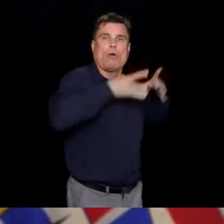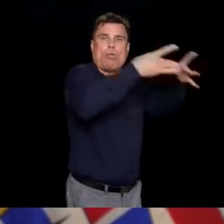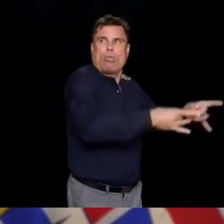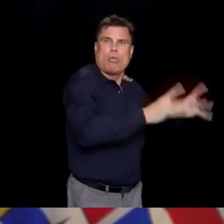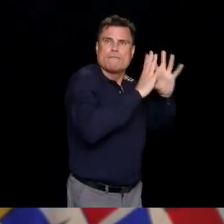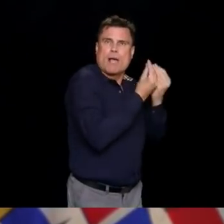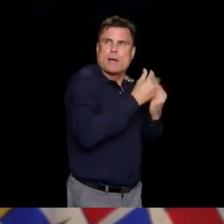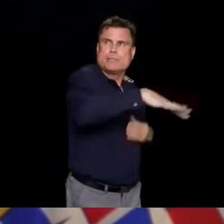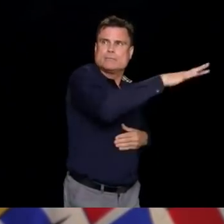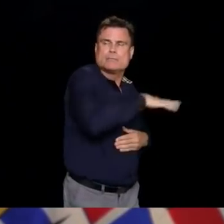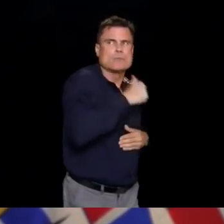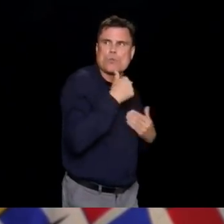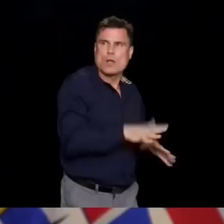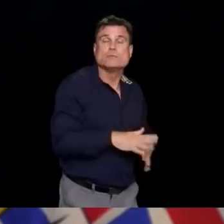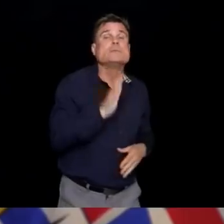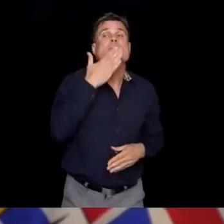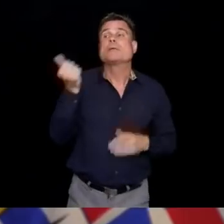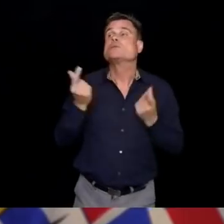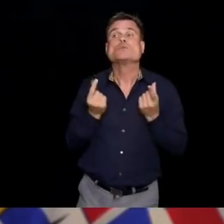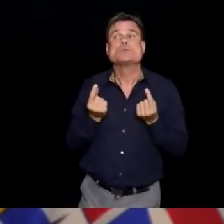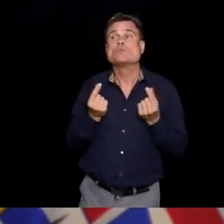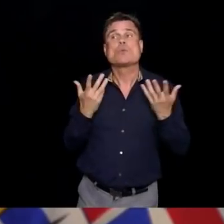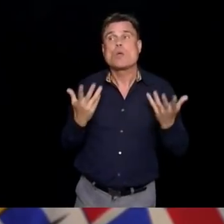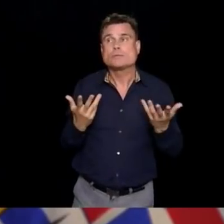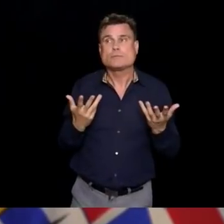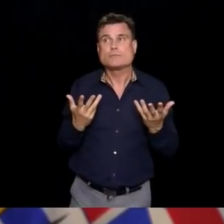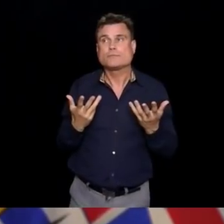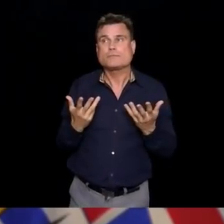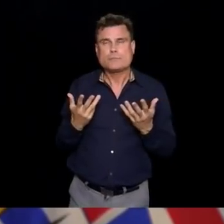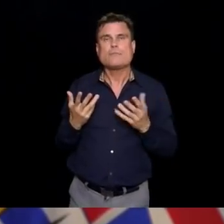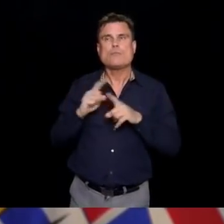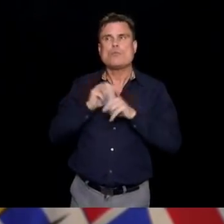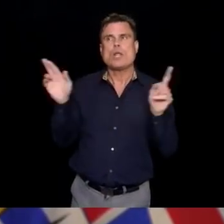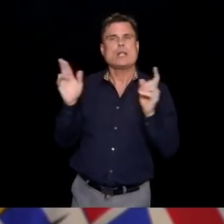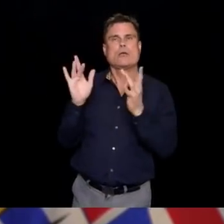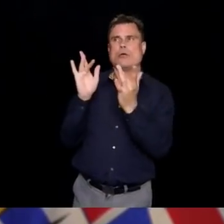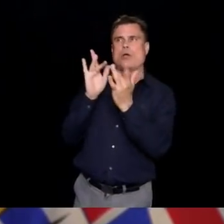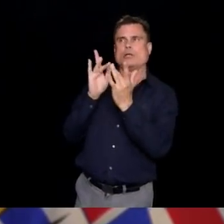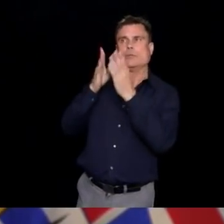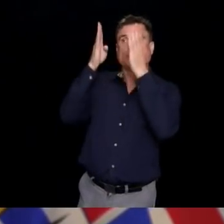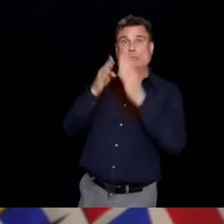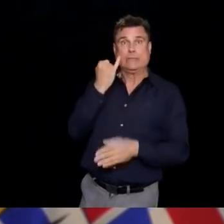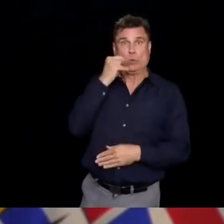that we love. So the best way to do that is to have a designated contact keeper.